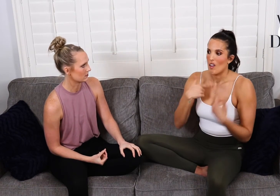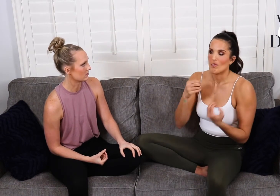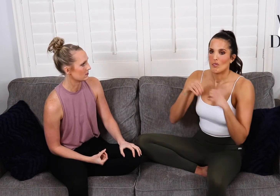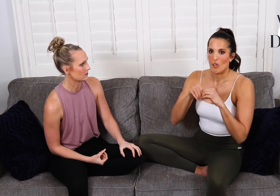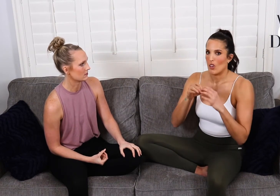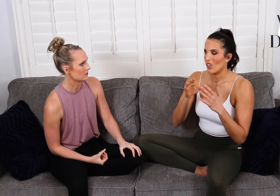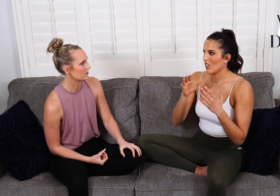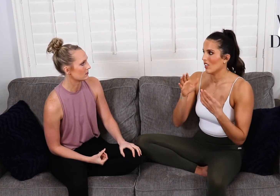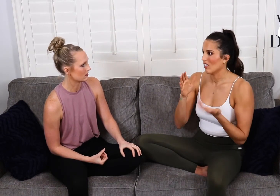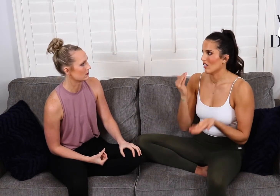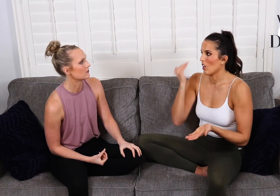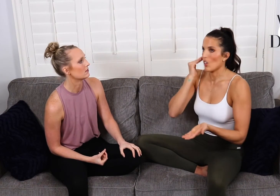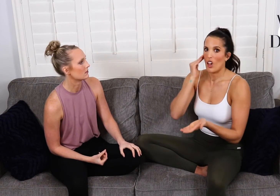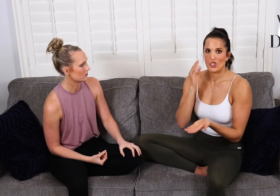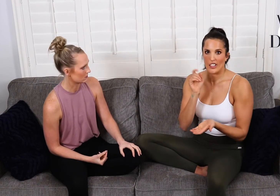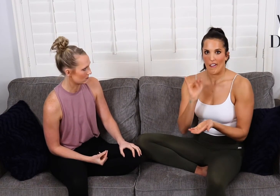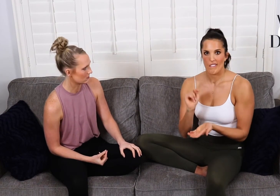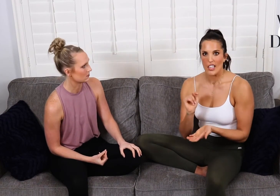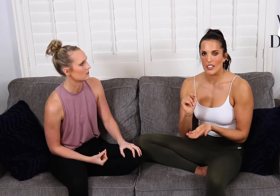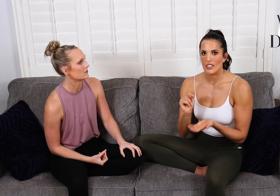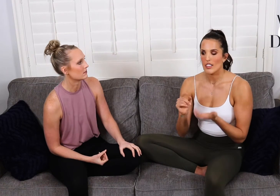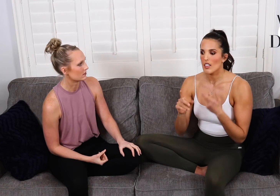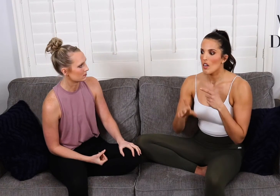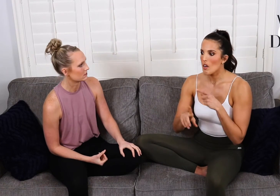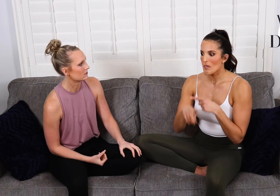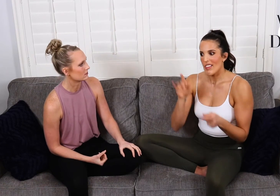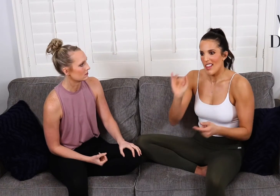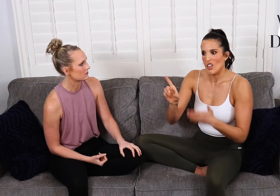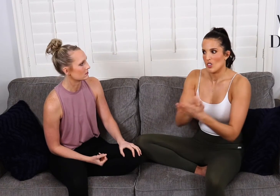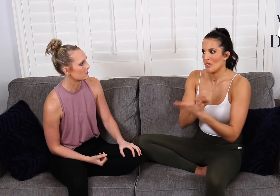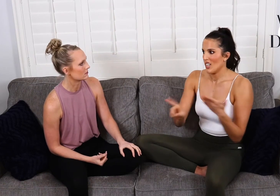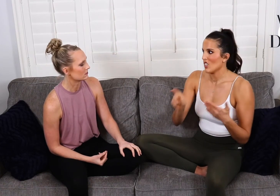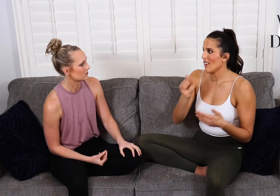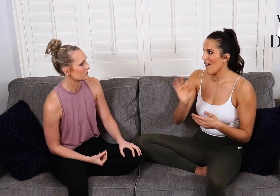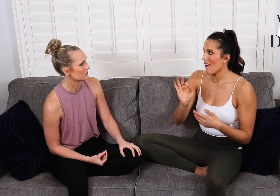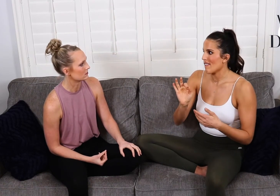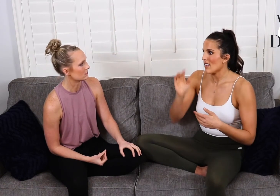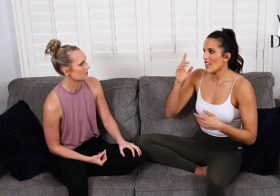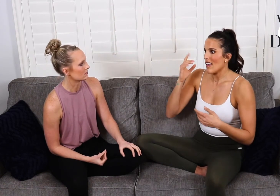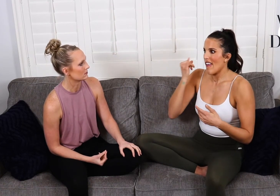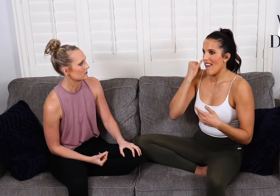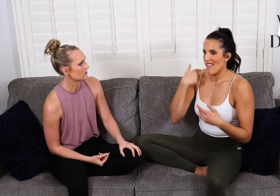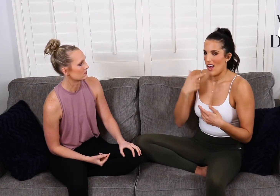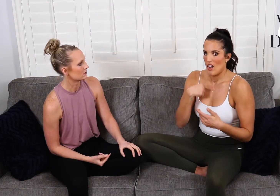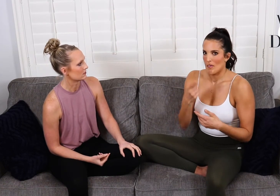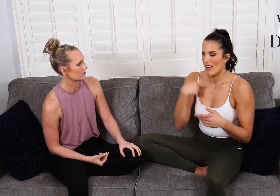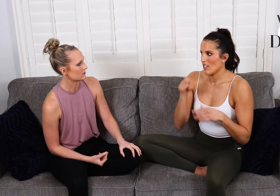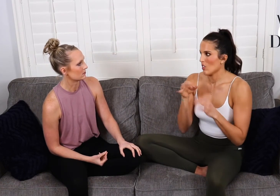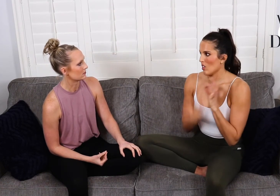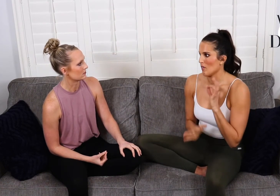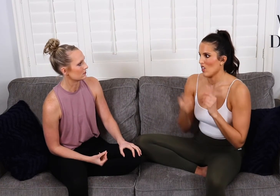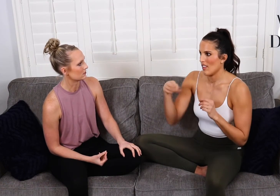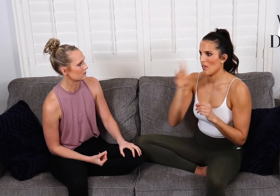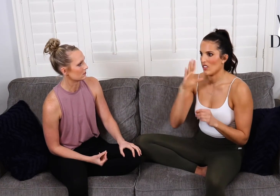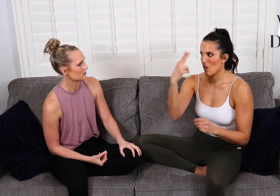But now I'm definitely more aware of it and that discrimination of, if I tell them I need an interpreter,